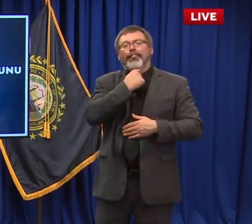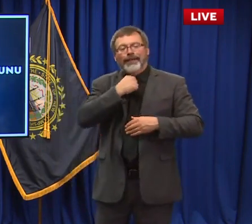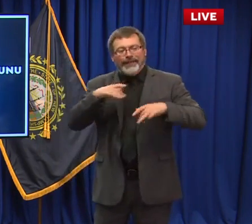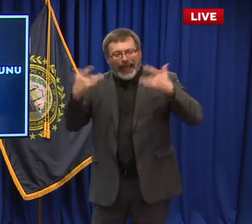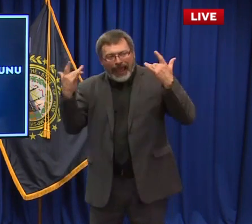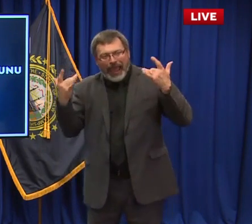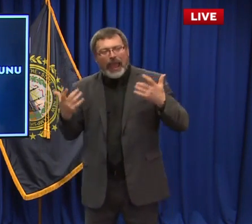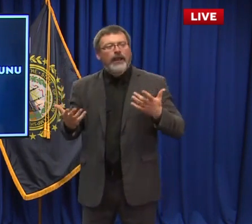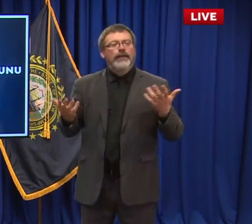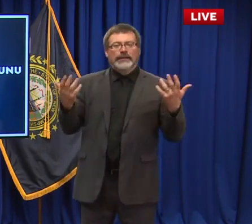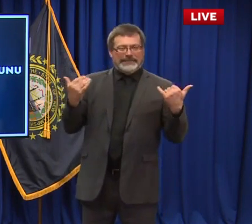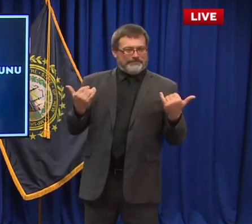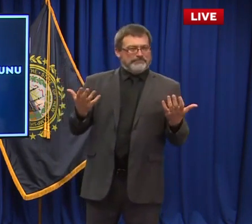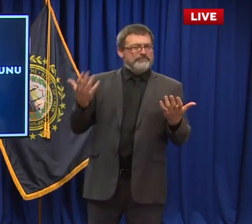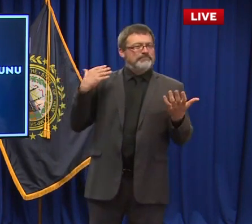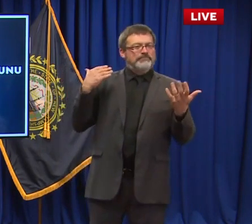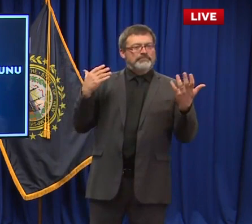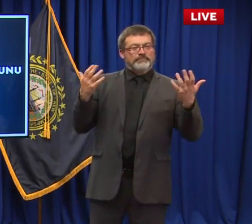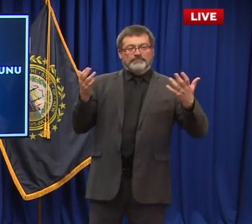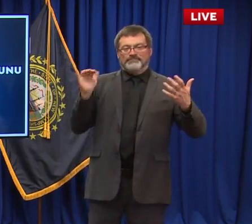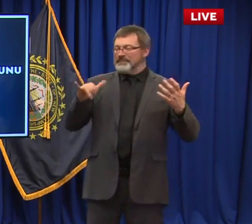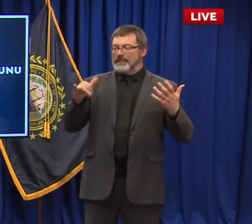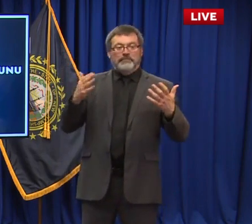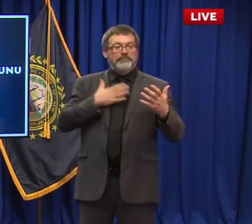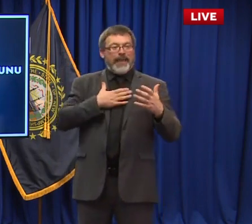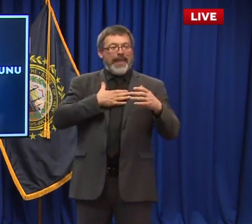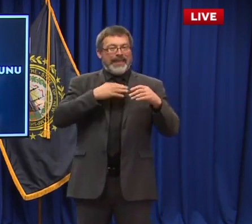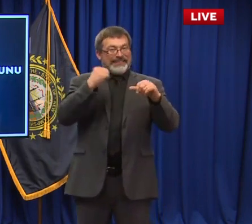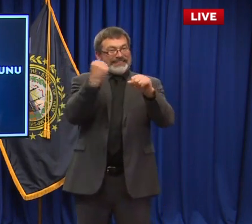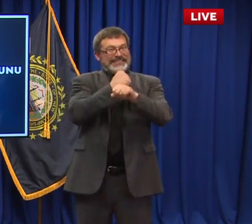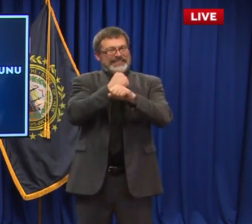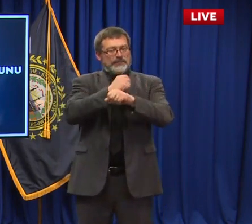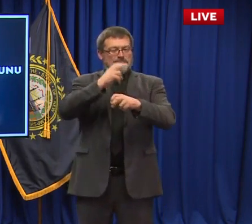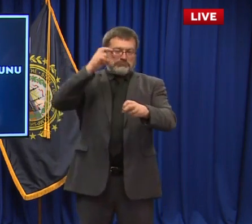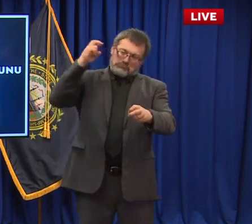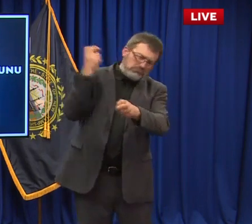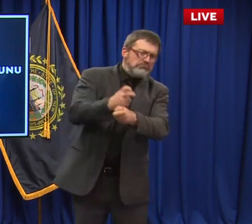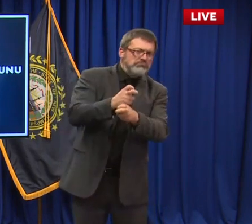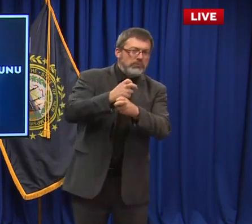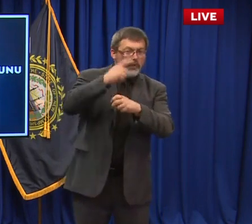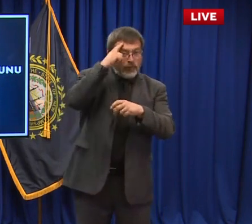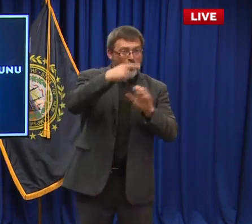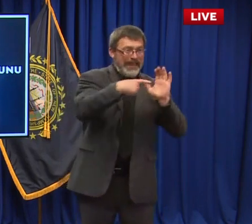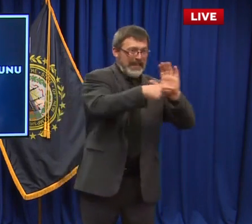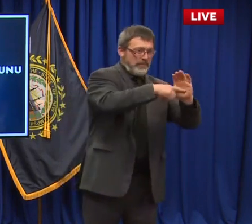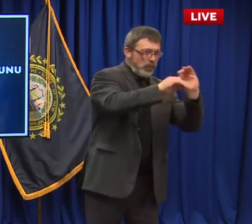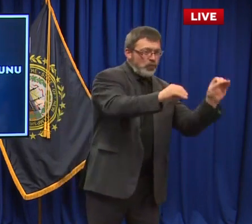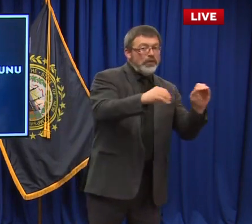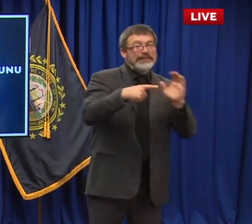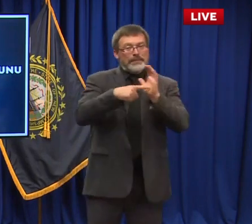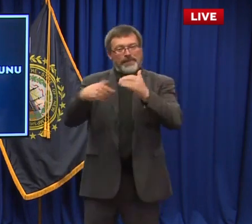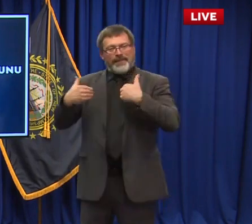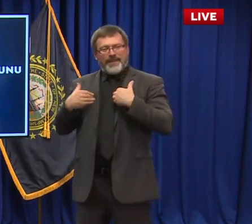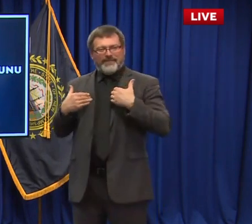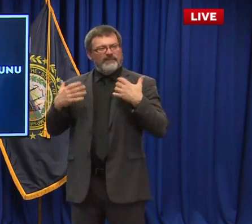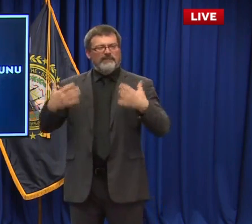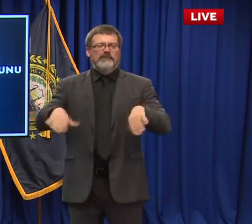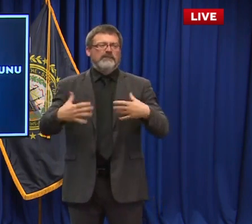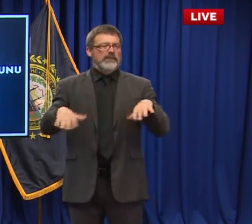I THINK WE MAY HAVE DATA ON THAT DOWN THE ROAD, BUT WE DON’T HAVE THAT DATA RIGHT NOW.